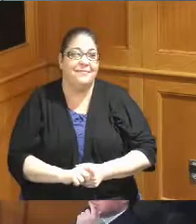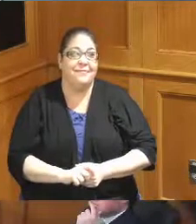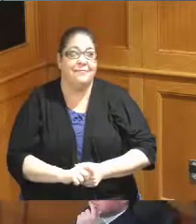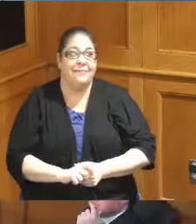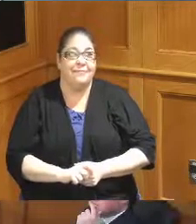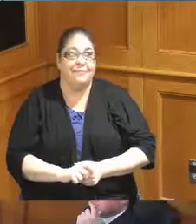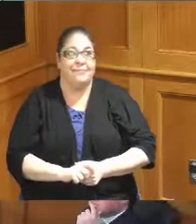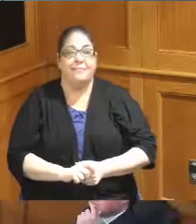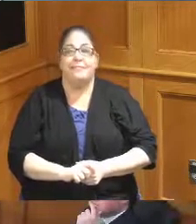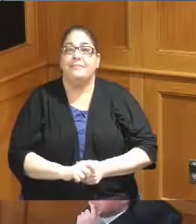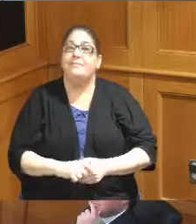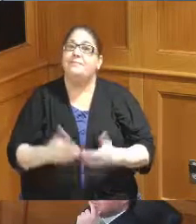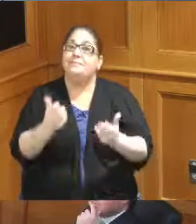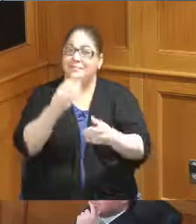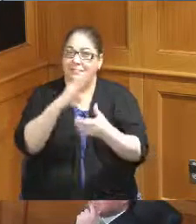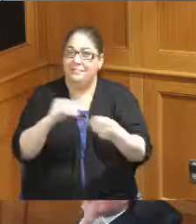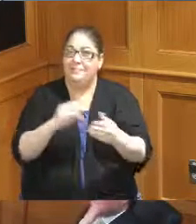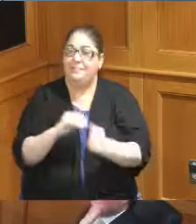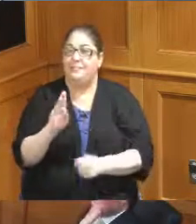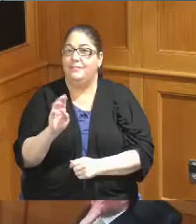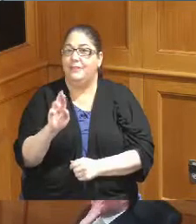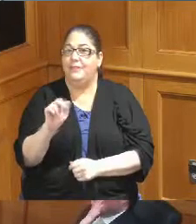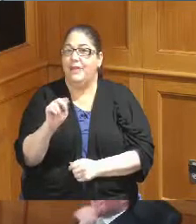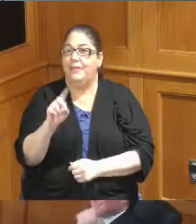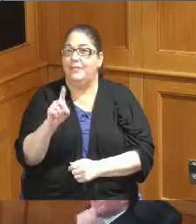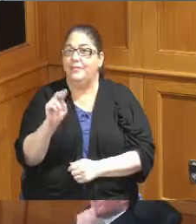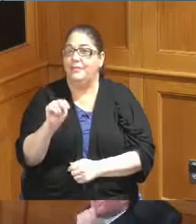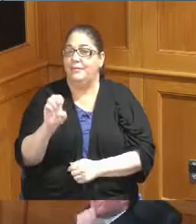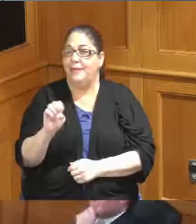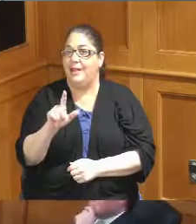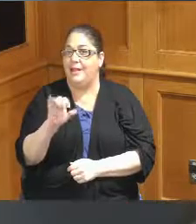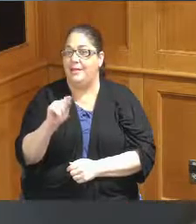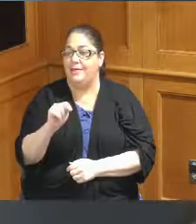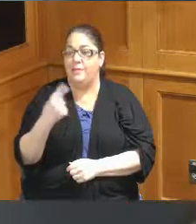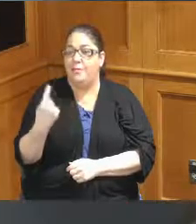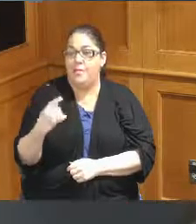so I wanted to say that and Brandon Elliott is one of your coaches he is